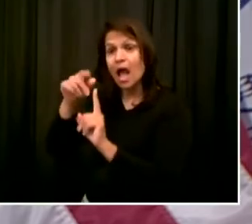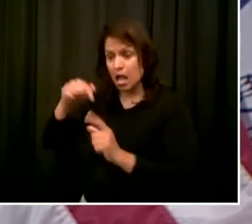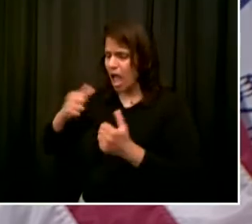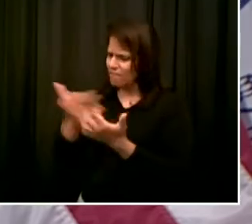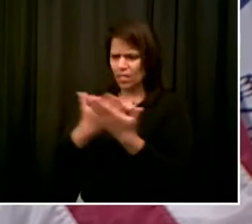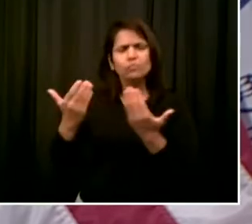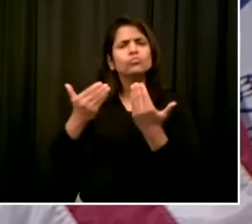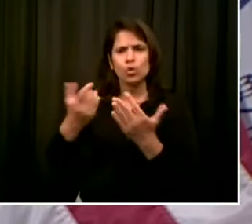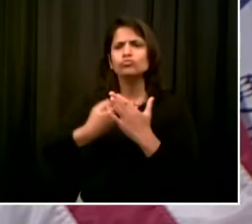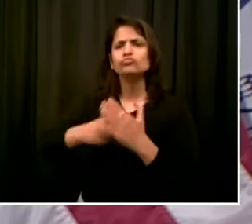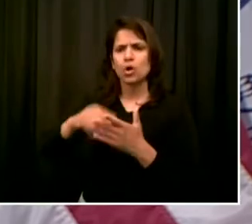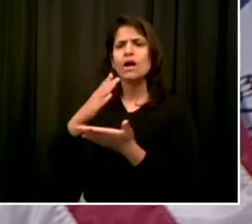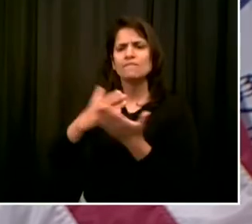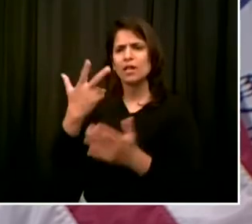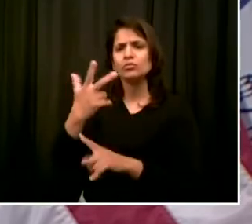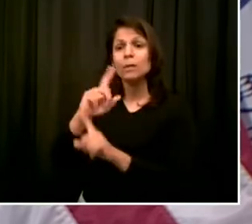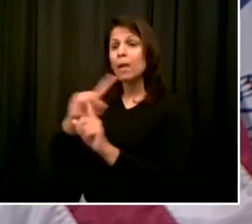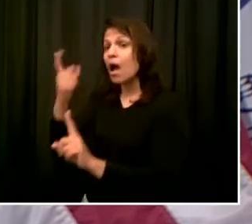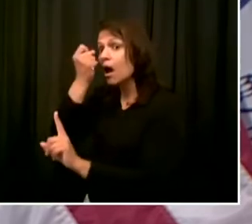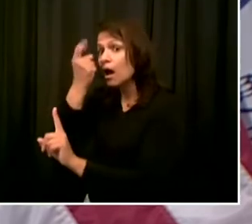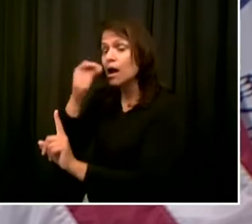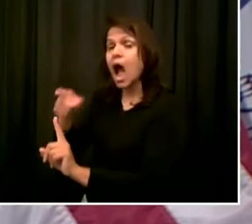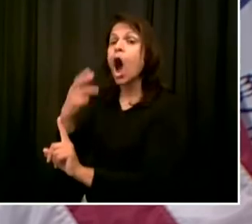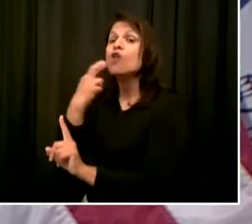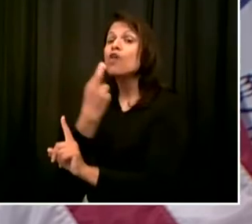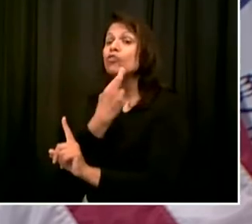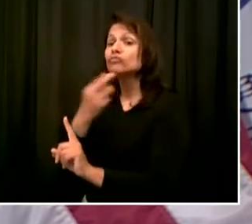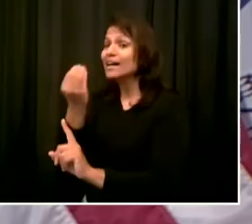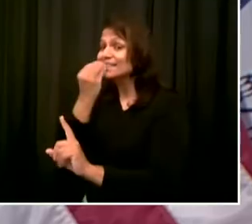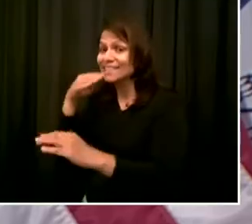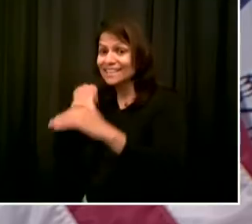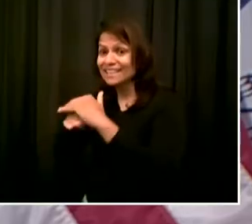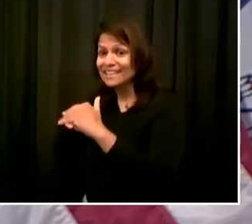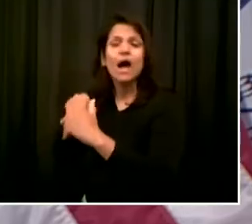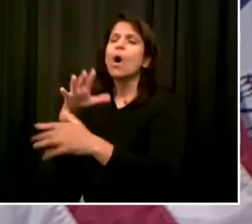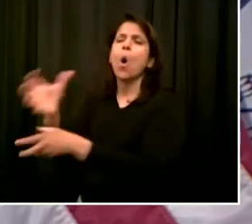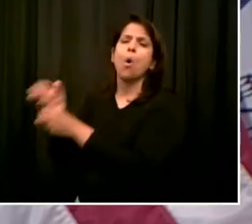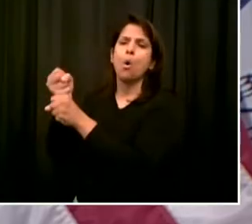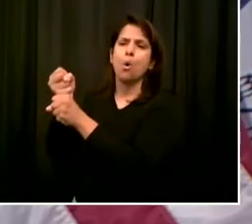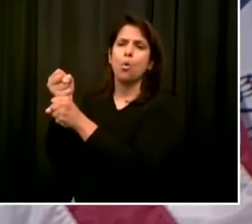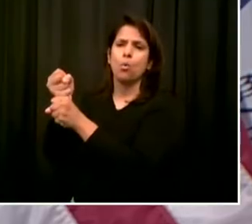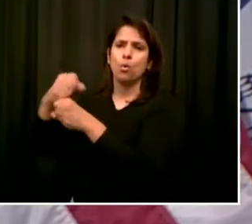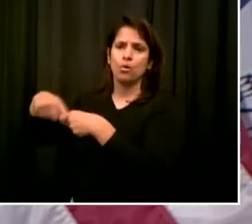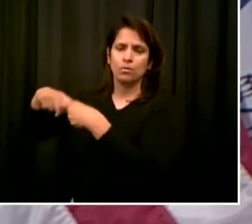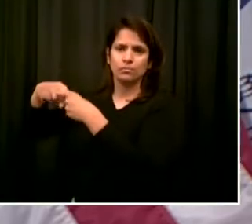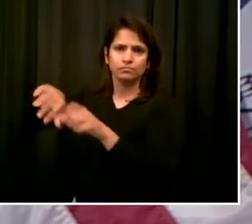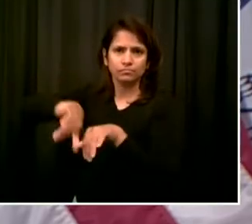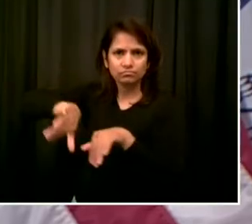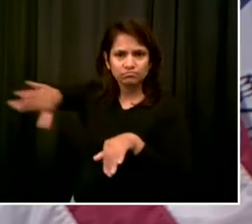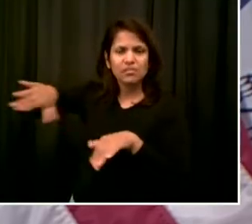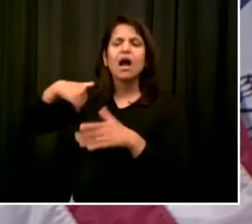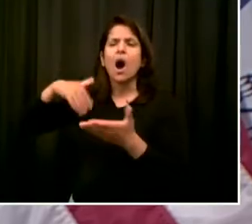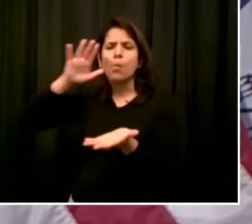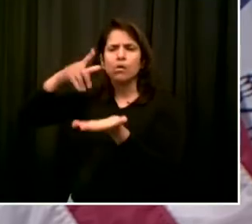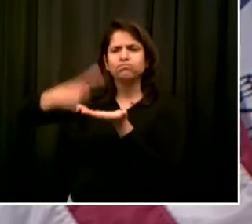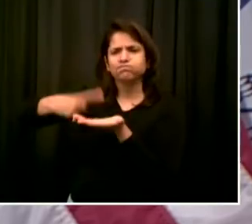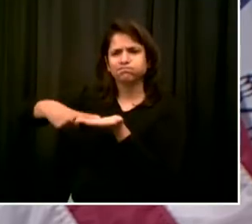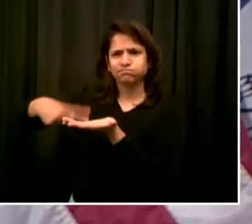AND CAN DO THAT EFFECTIVELY AND TO HTE OUTDOOR DINING ON A MUCH BIGGER SCALE BUT THE INDOOR, WE NEED TO EXAMINE IT CLOSELY AND